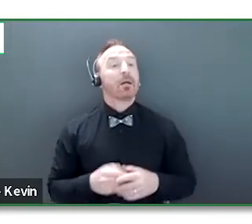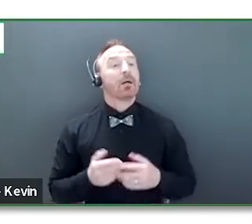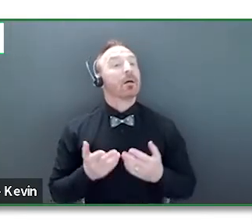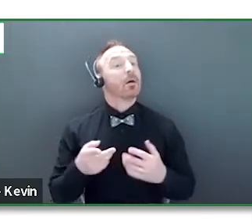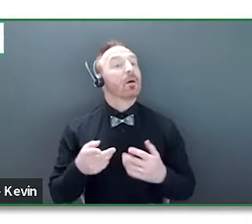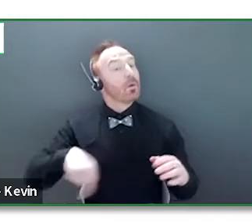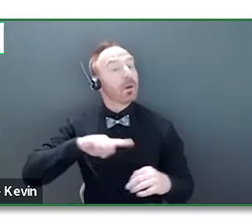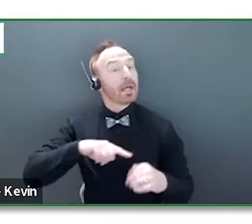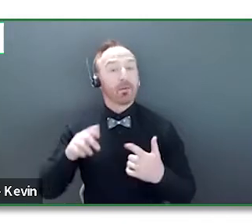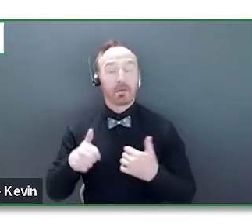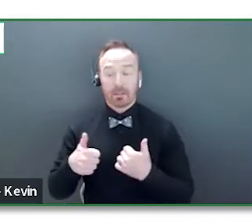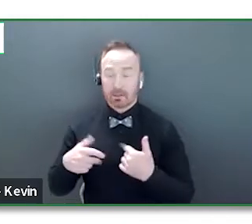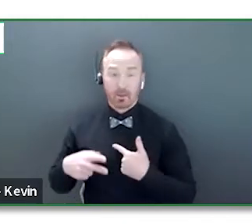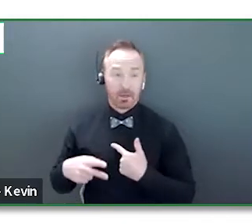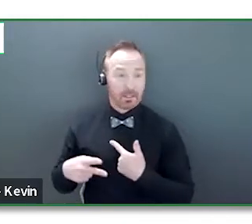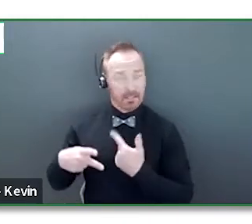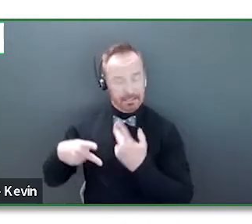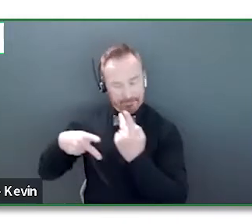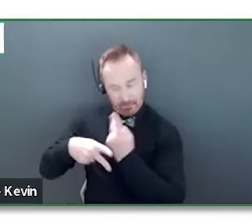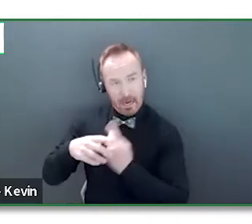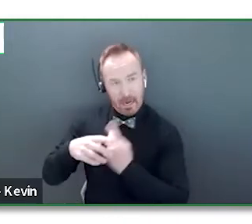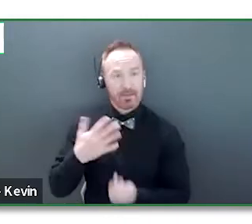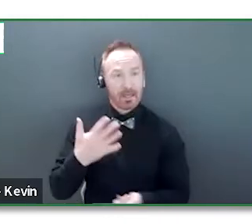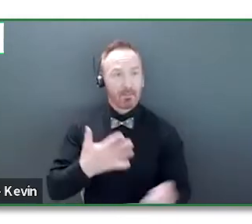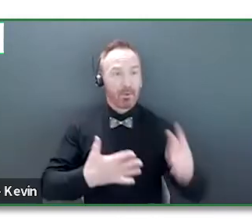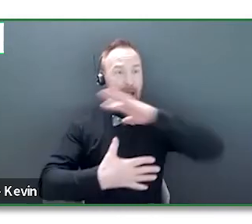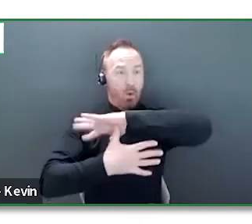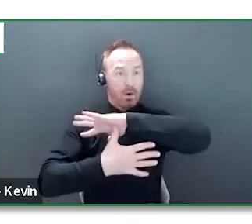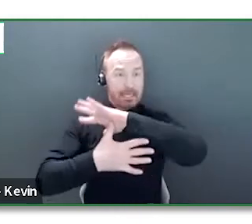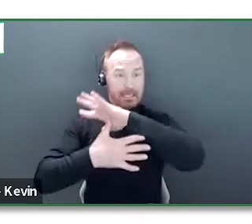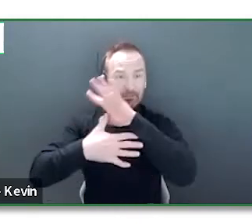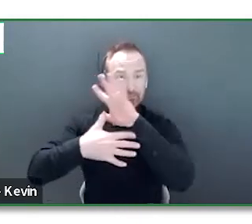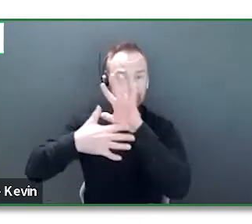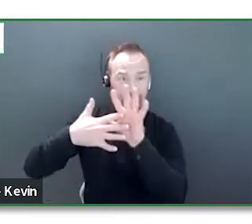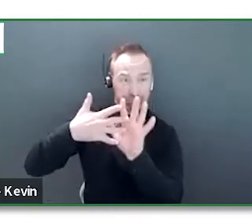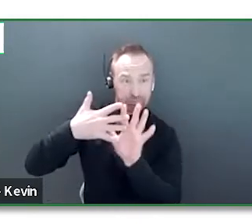priorities will be, where we start um. We are doing some work right now in